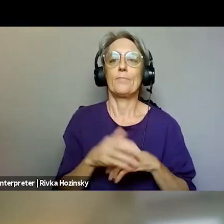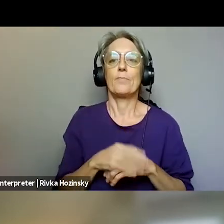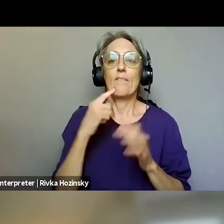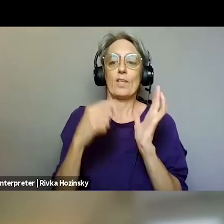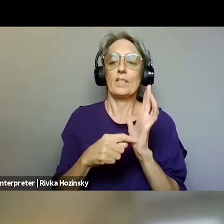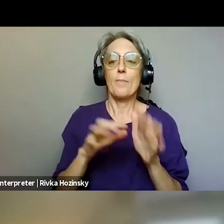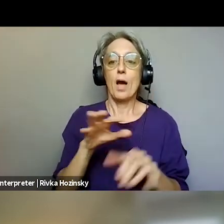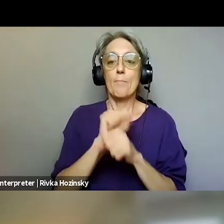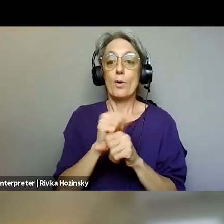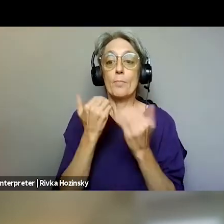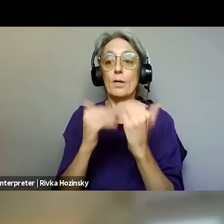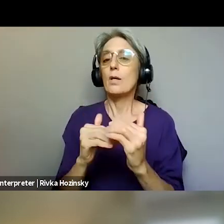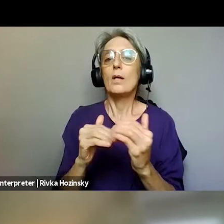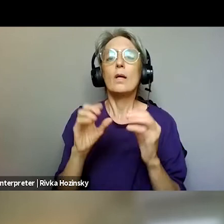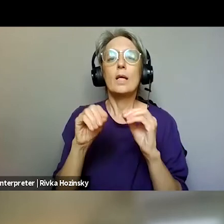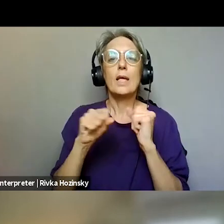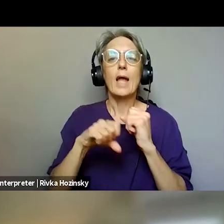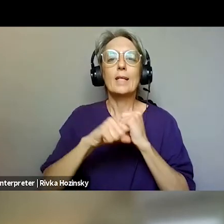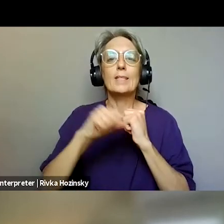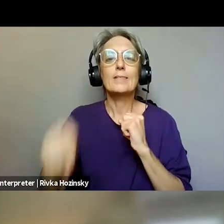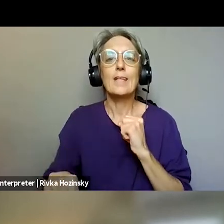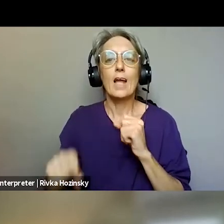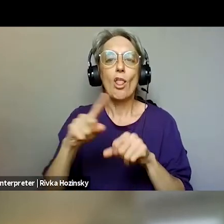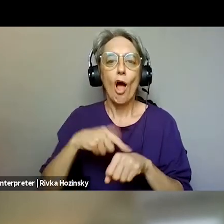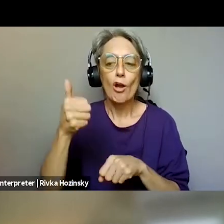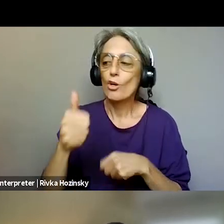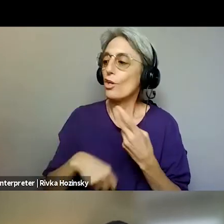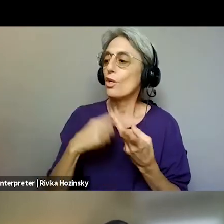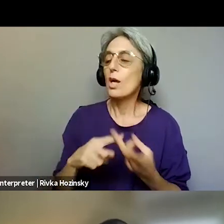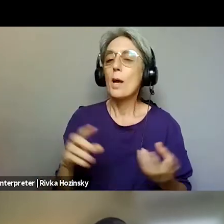The option to have more appointments when they’re needed. The option to have remote